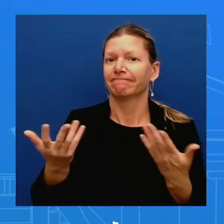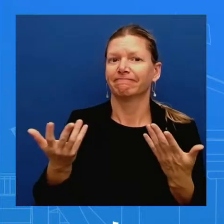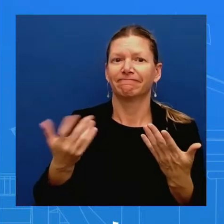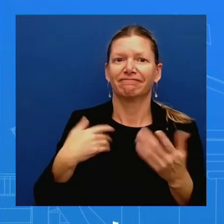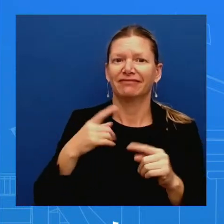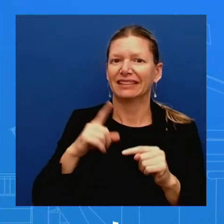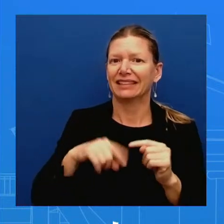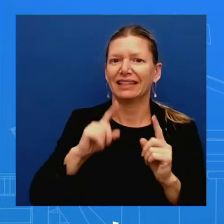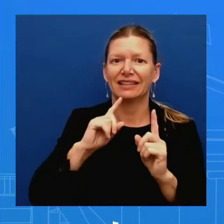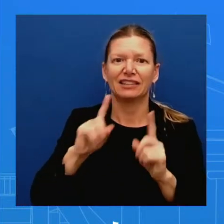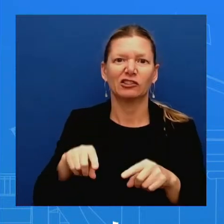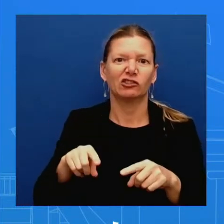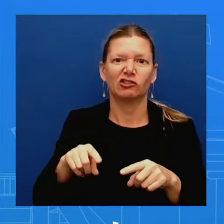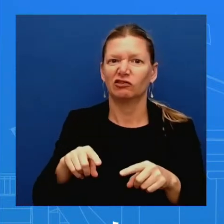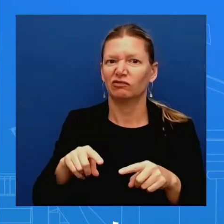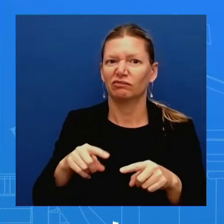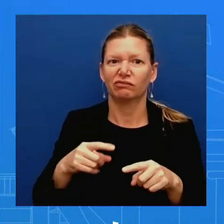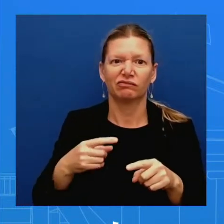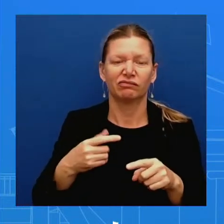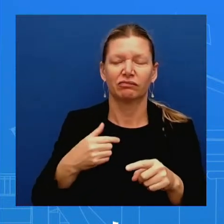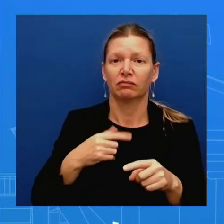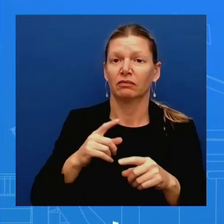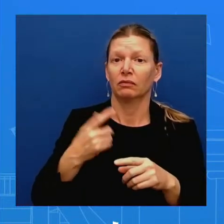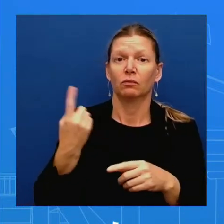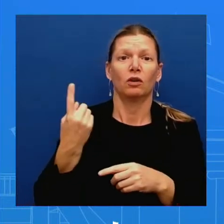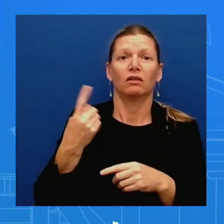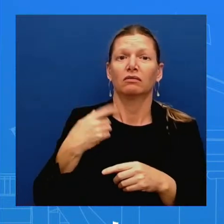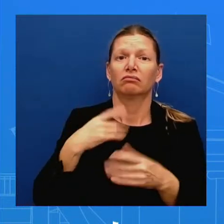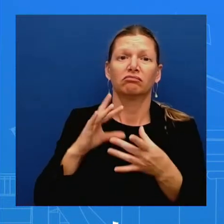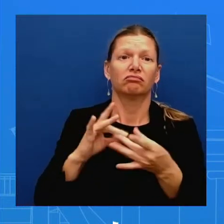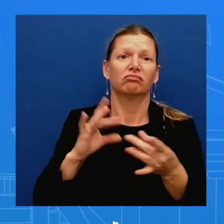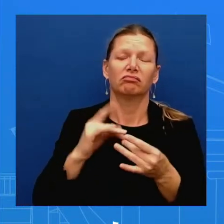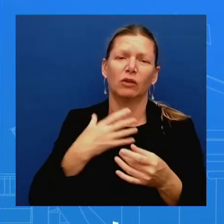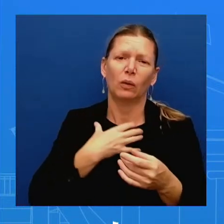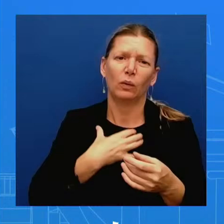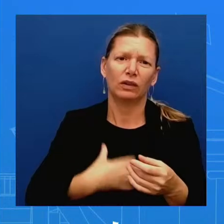I don't want to get beyond that. And I'm glad that he's doing okay, he's doing better.